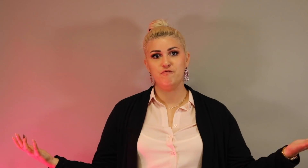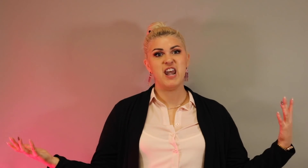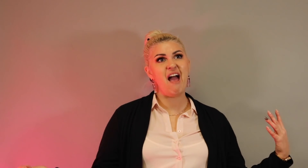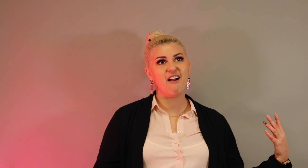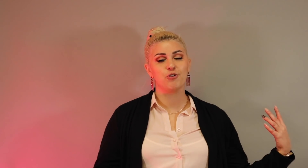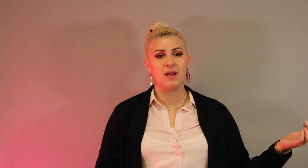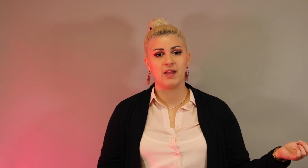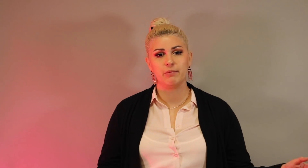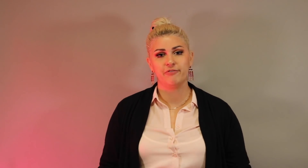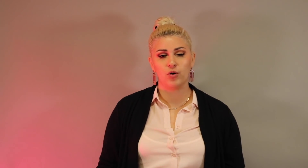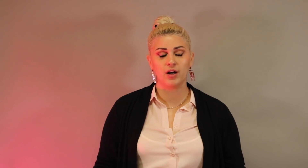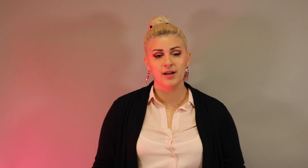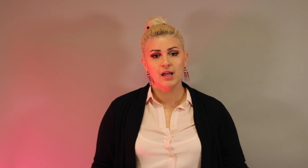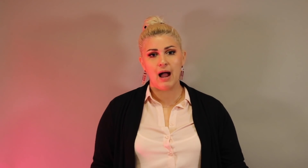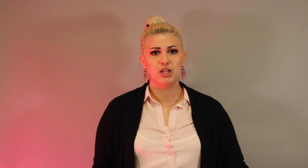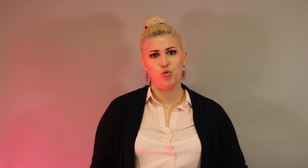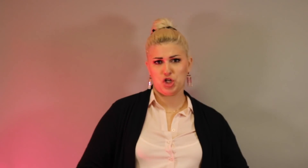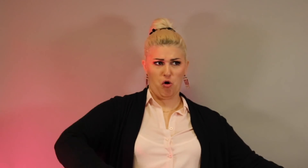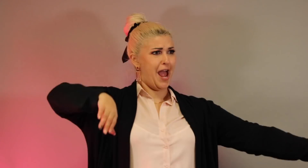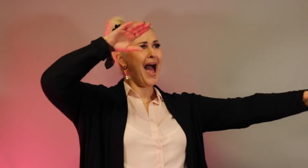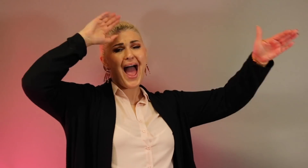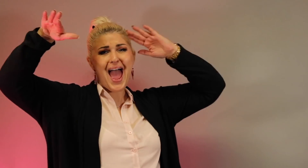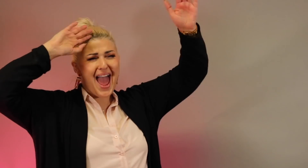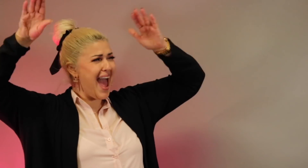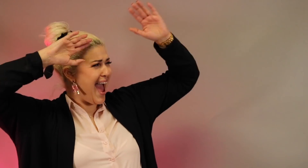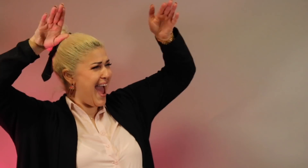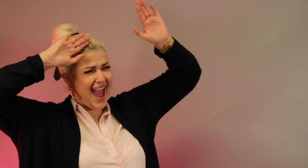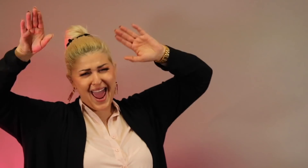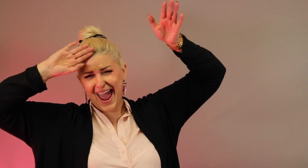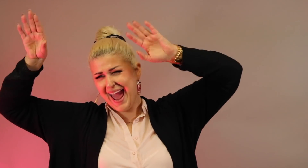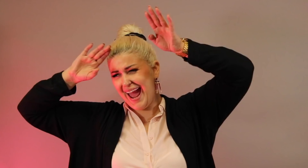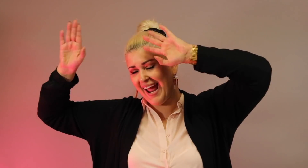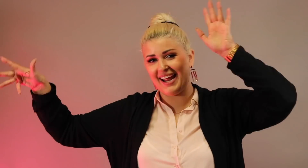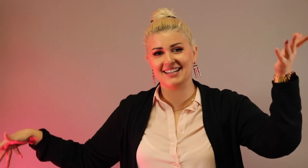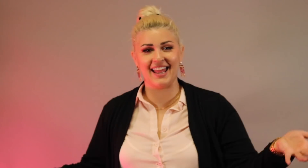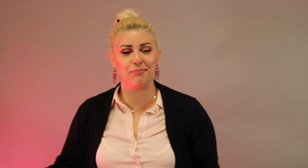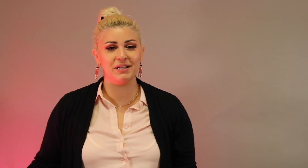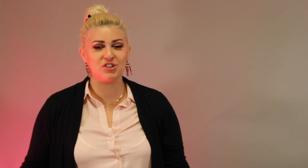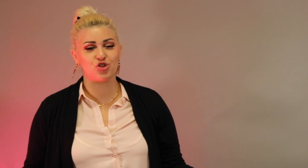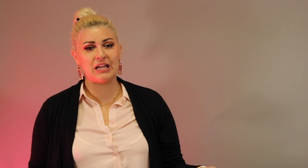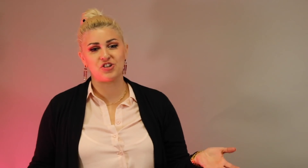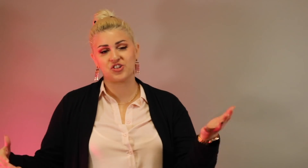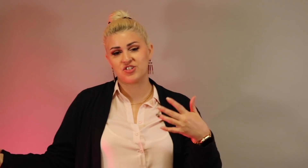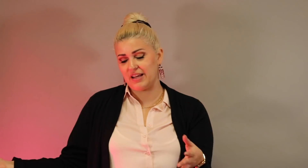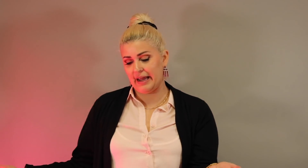and you've never been there before. I mean, you wouldn't go, hey! To like complete strangers